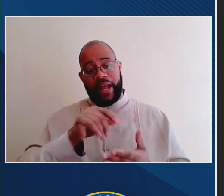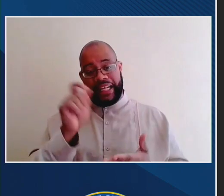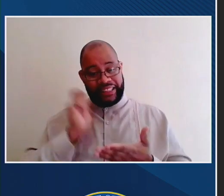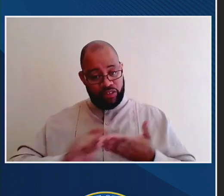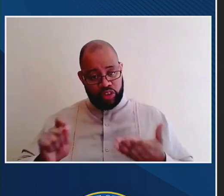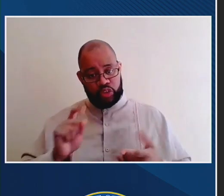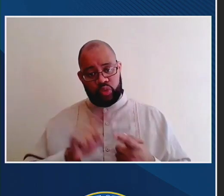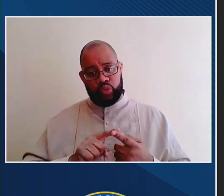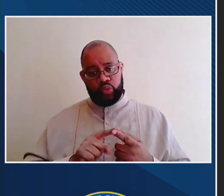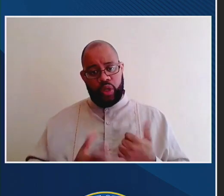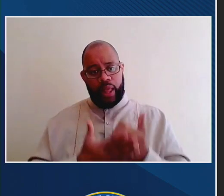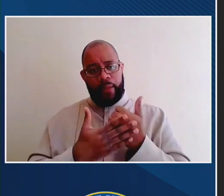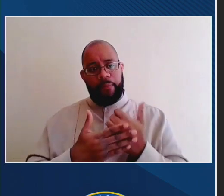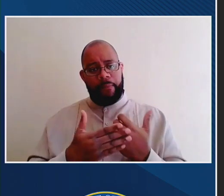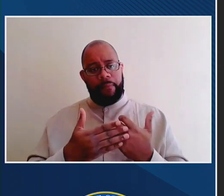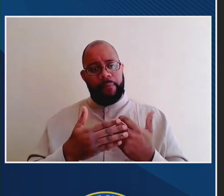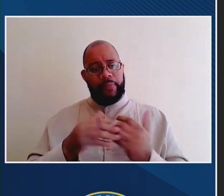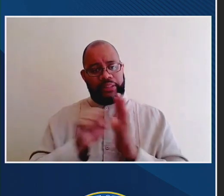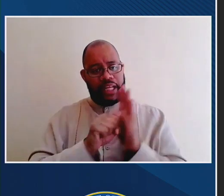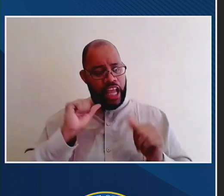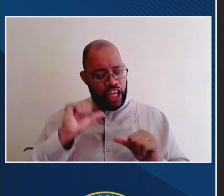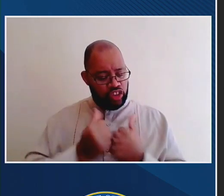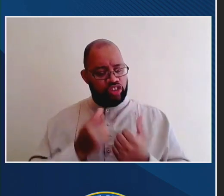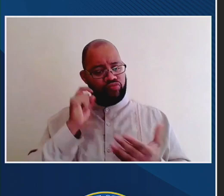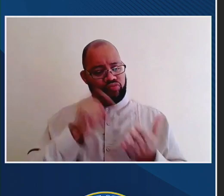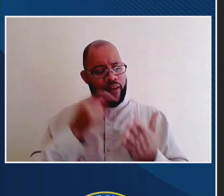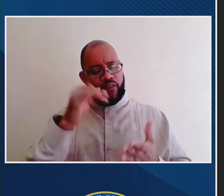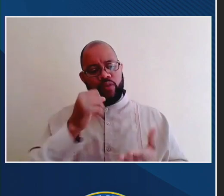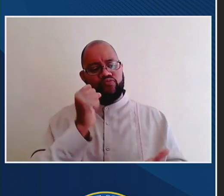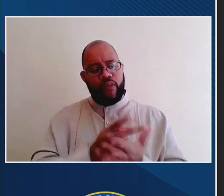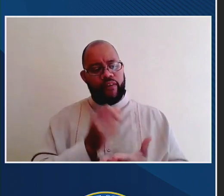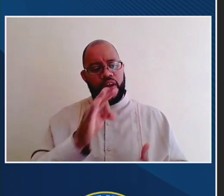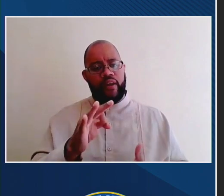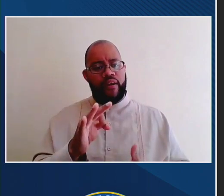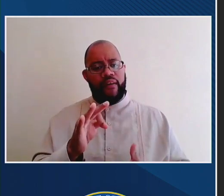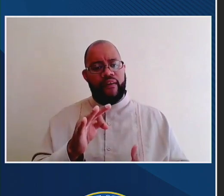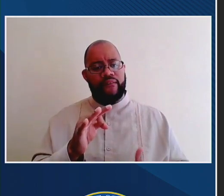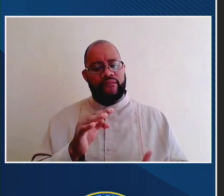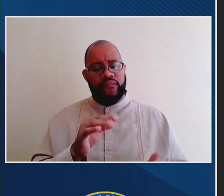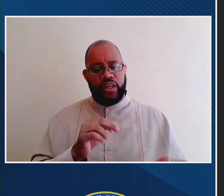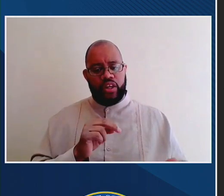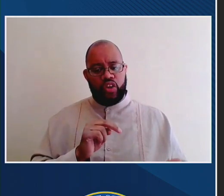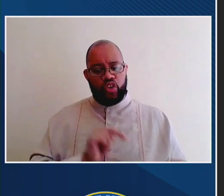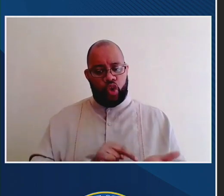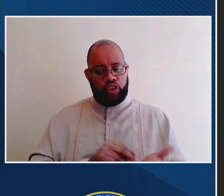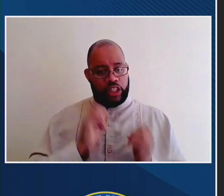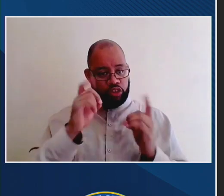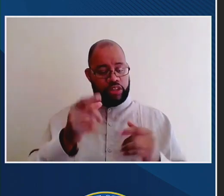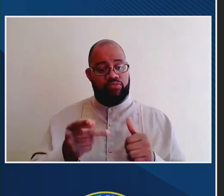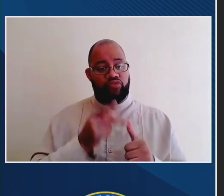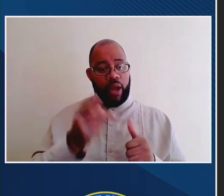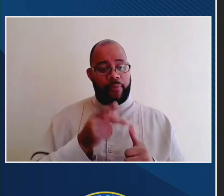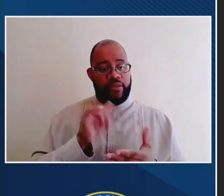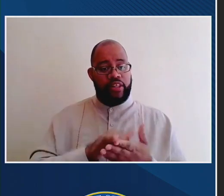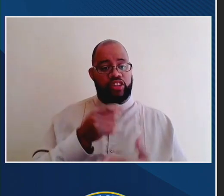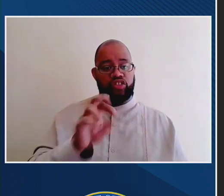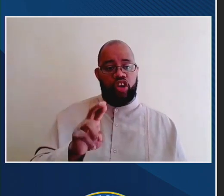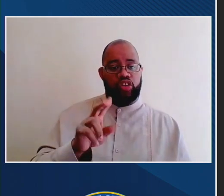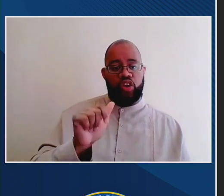state agencies recognized for approval of nurse education. The primary is Dr. Laura Rasar King.